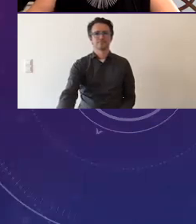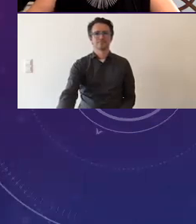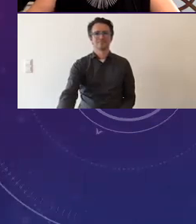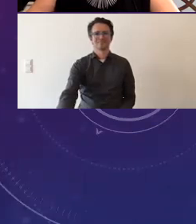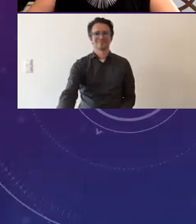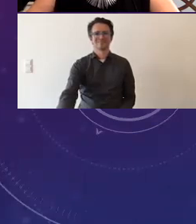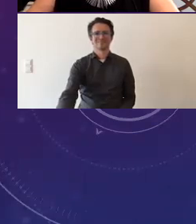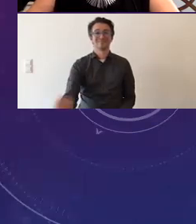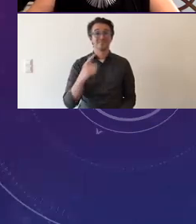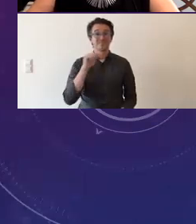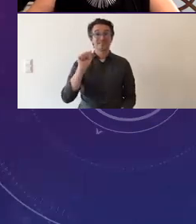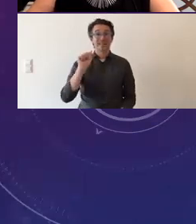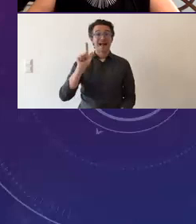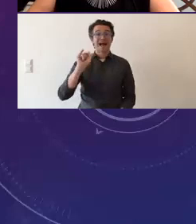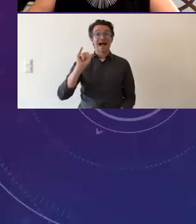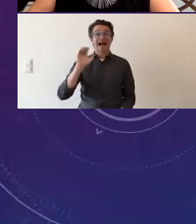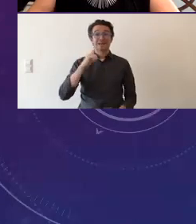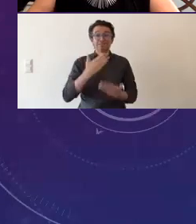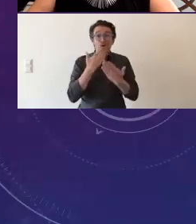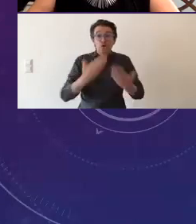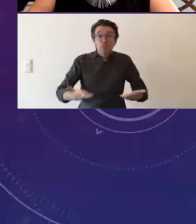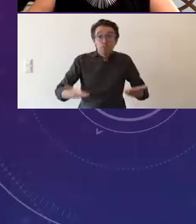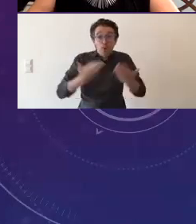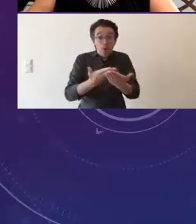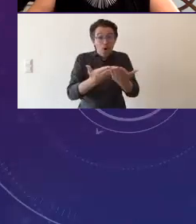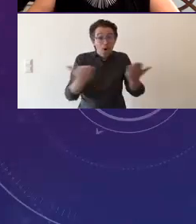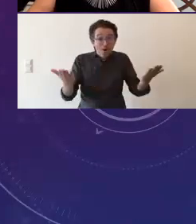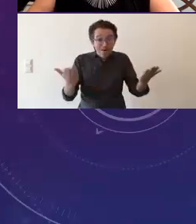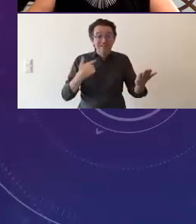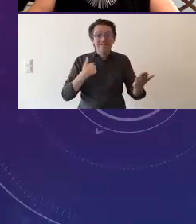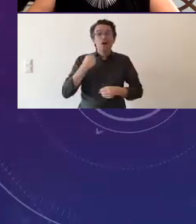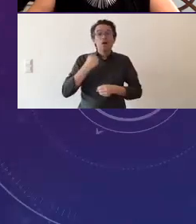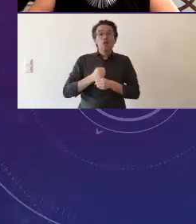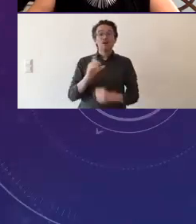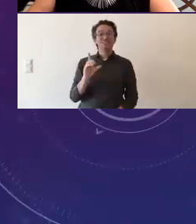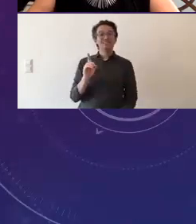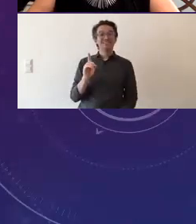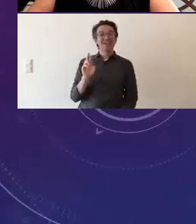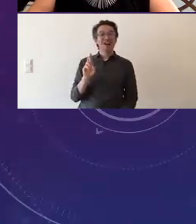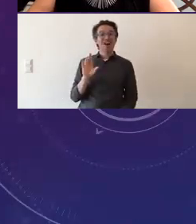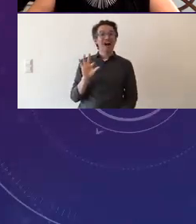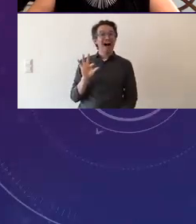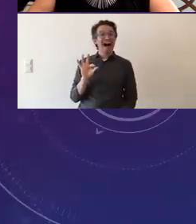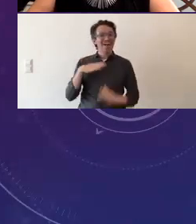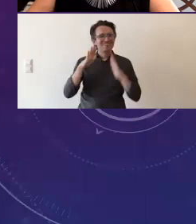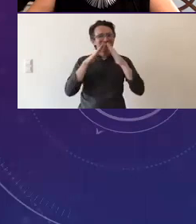Rights Fund and welcome to our second inclusion 101 series today is about